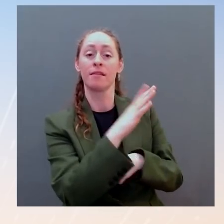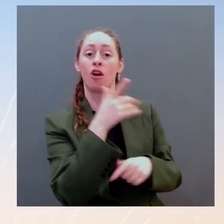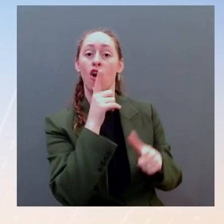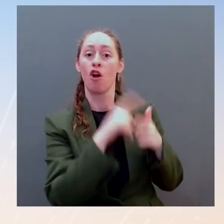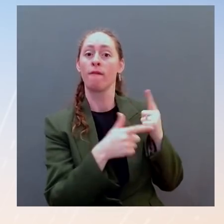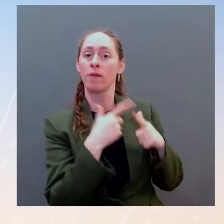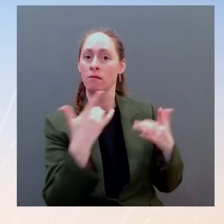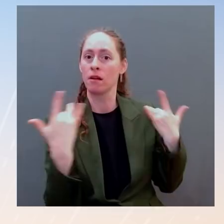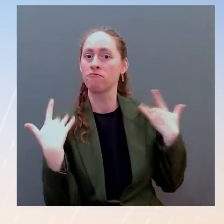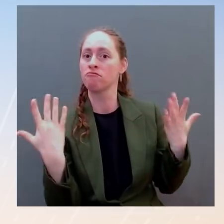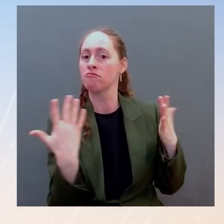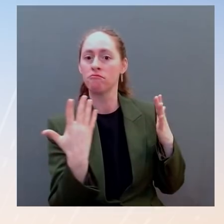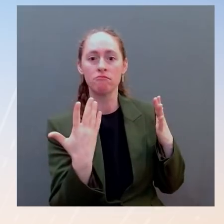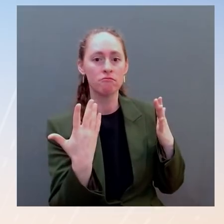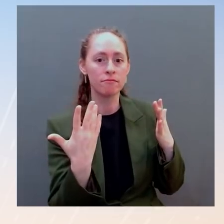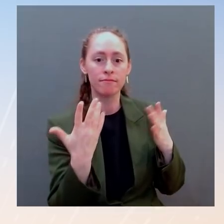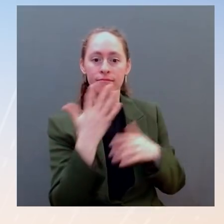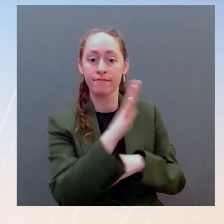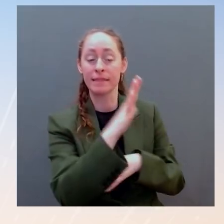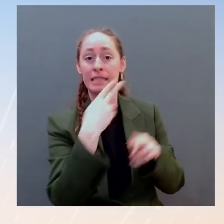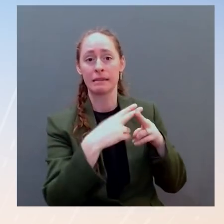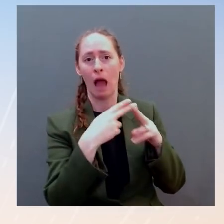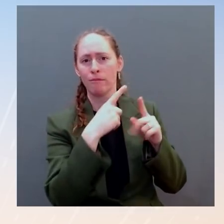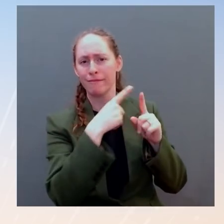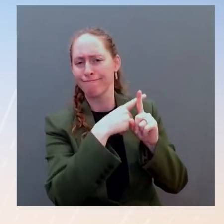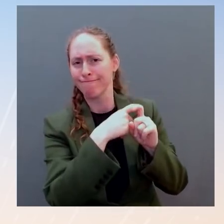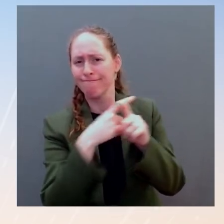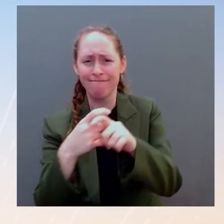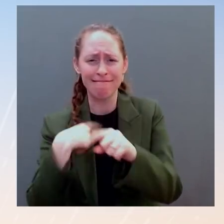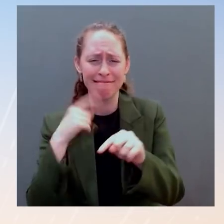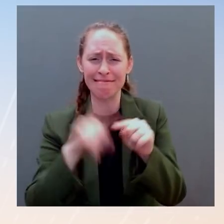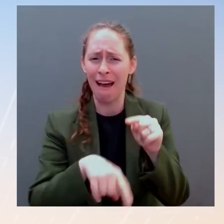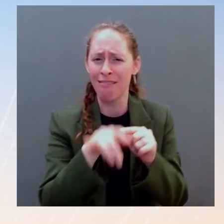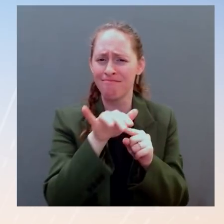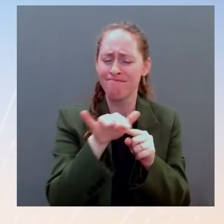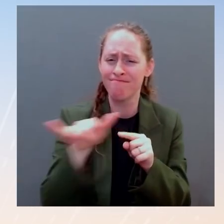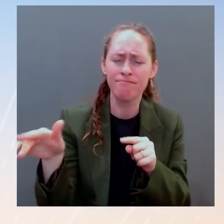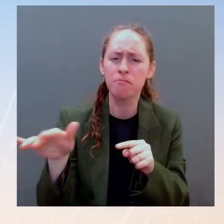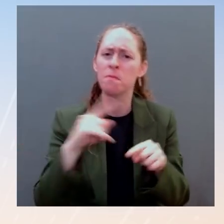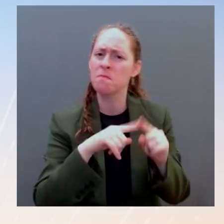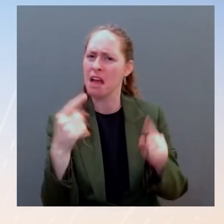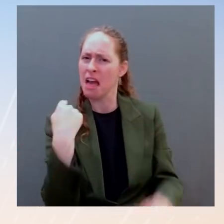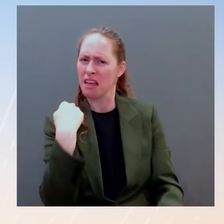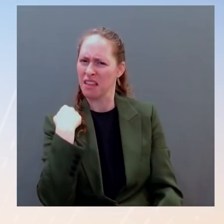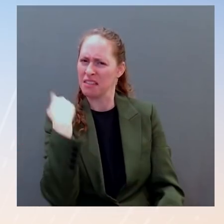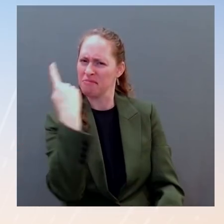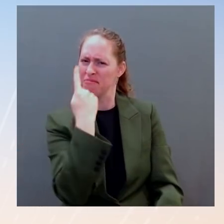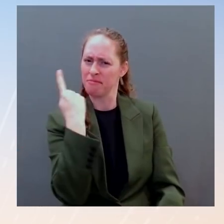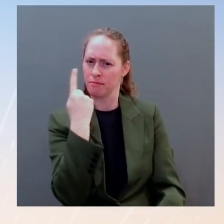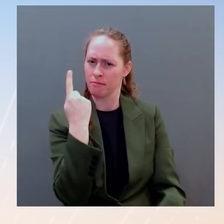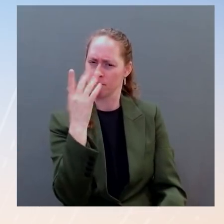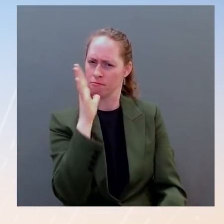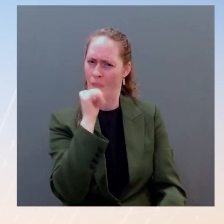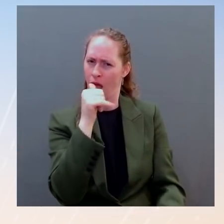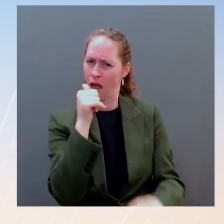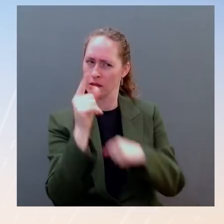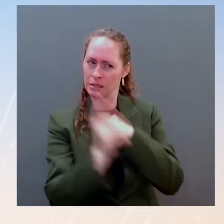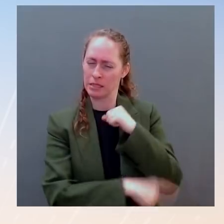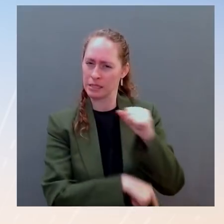on why you would refrain from sanctioning someone arguably close to Putin? Ms. Psaki: Well, I would remind you